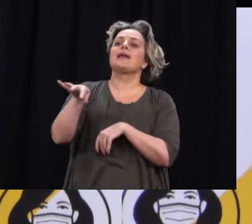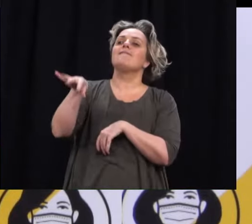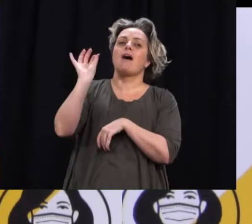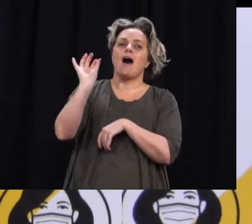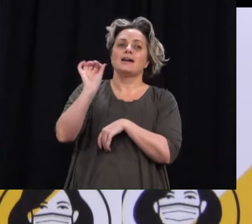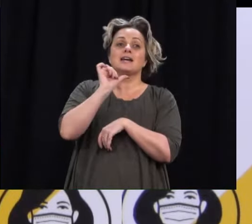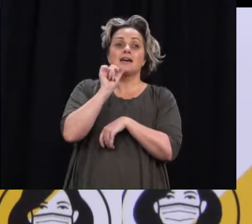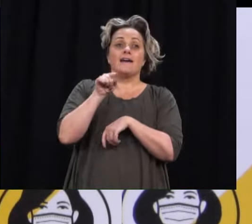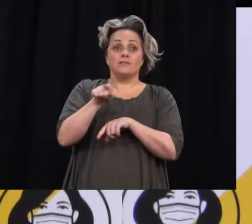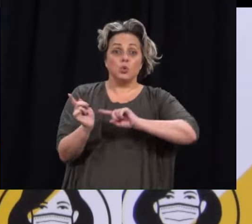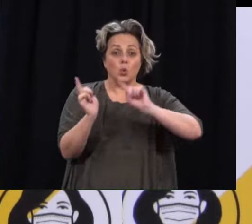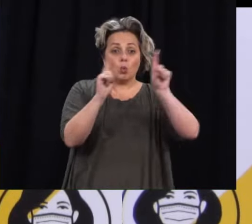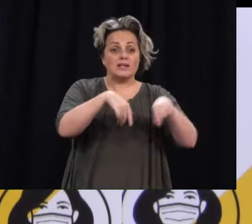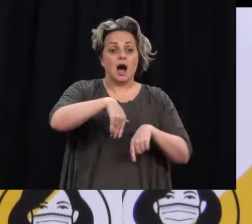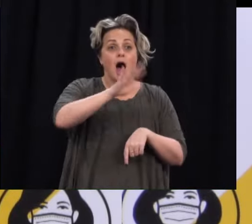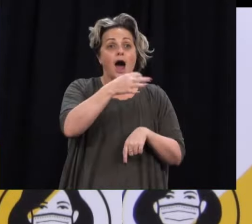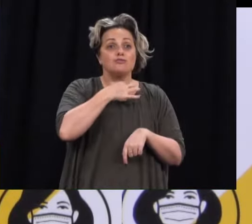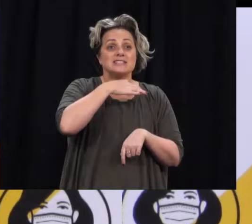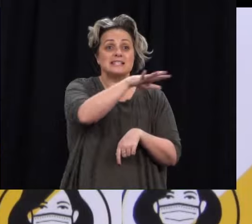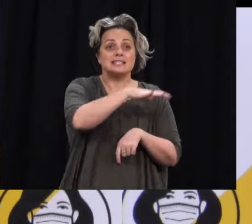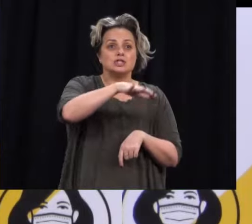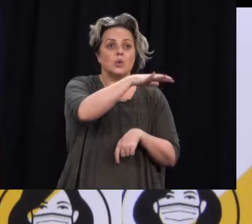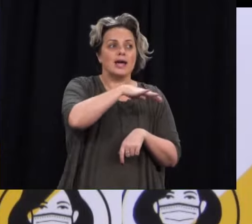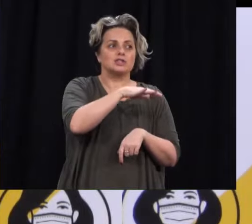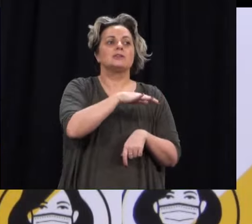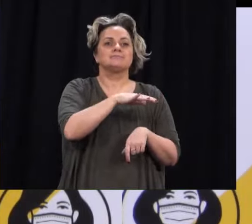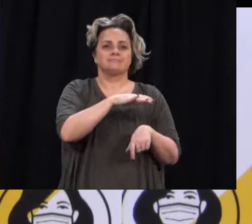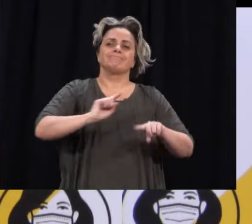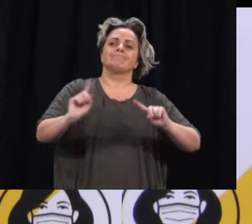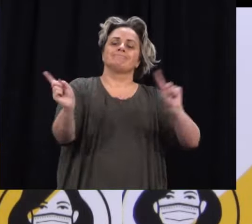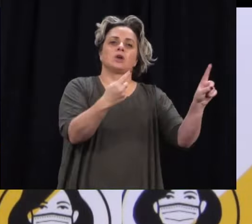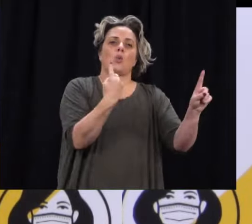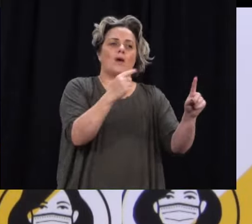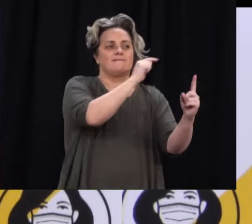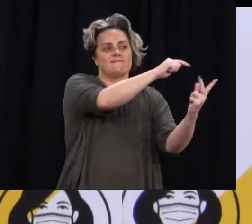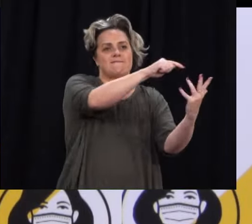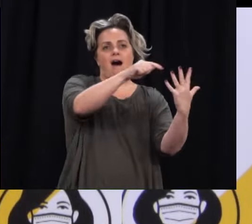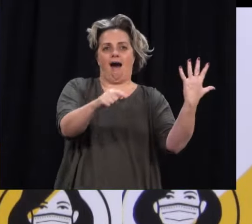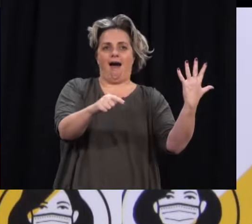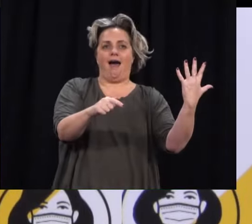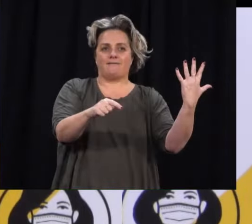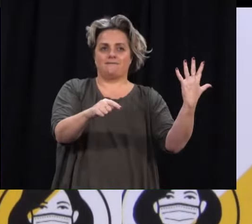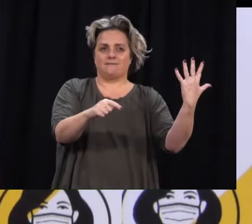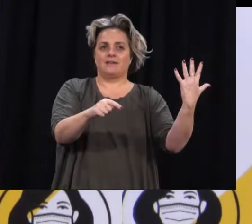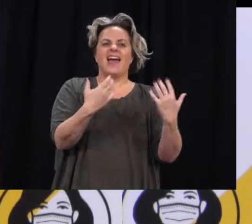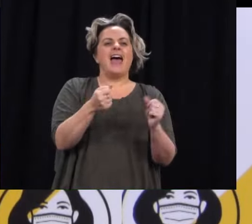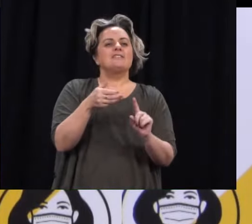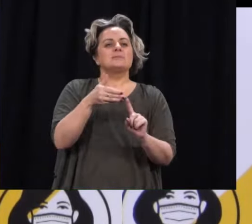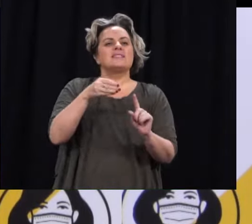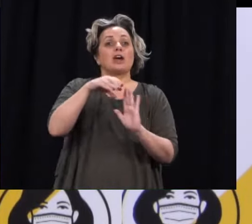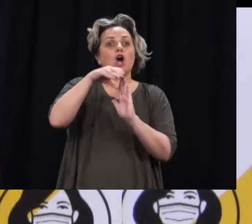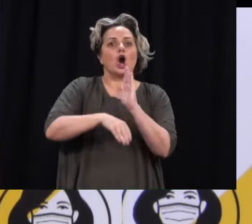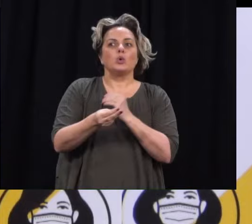there are five testing stations around Auckland that are sort of invitation-only where people